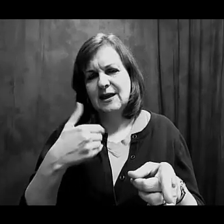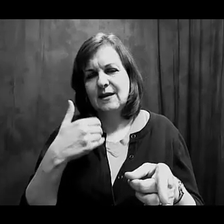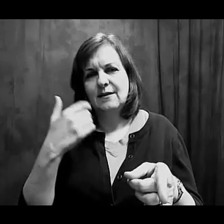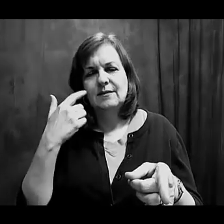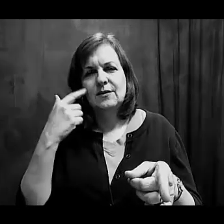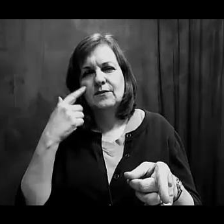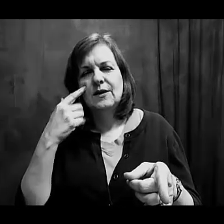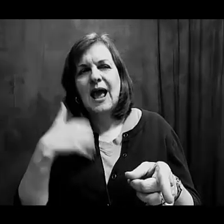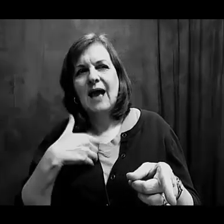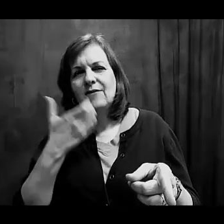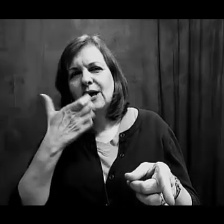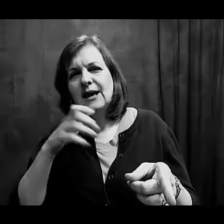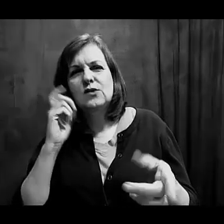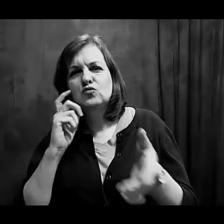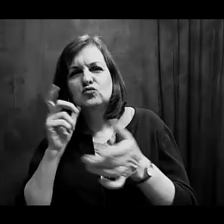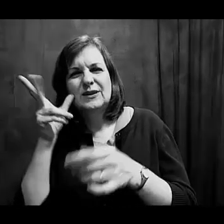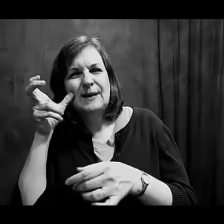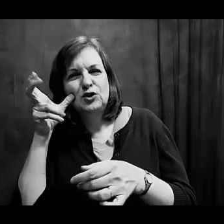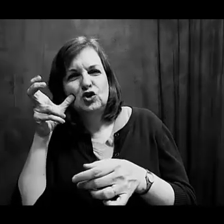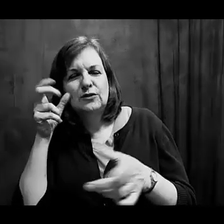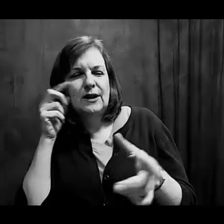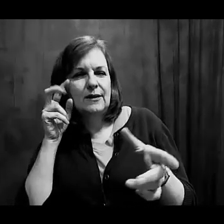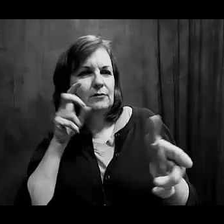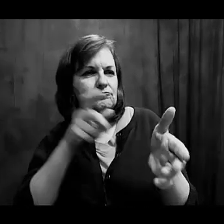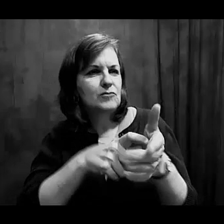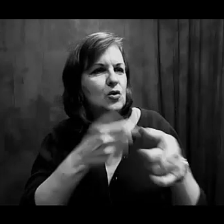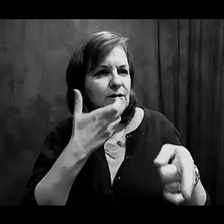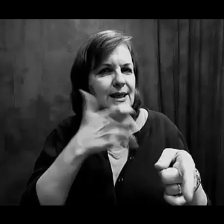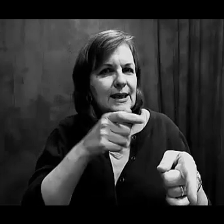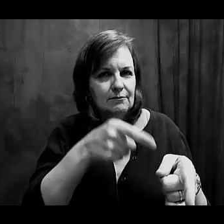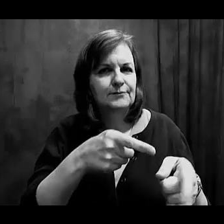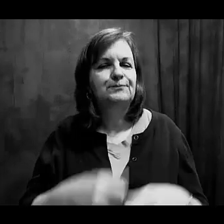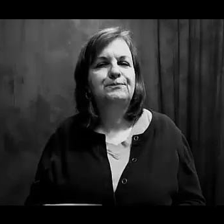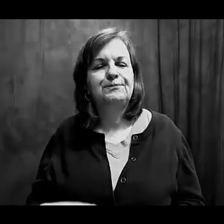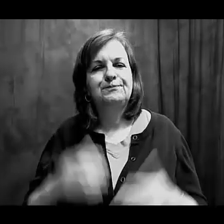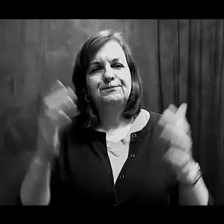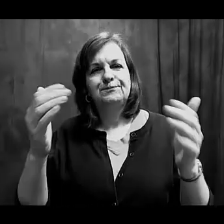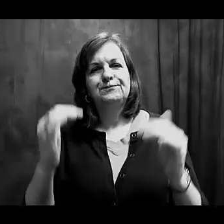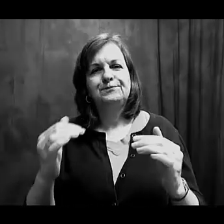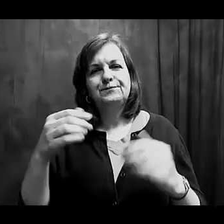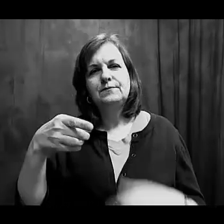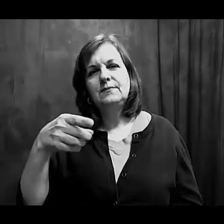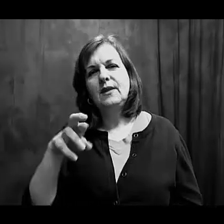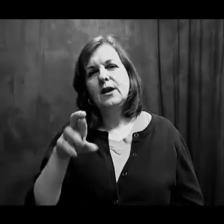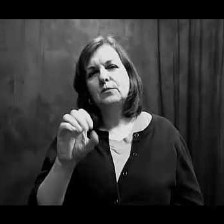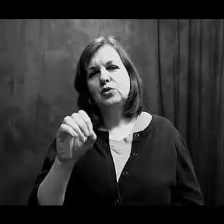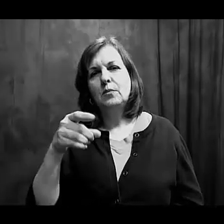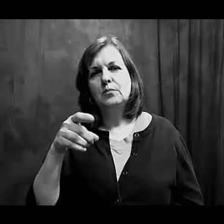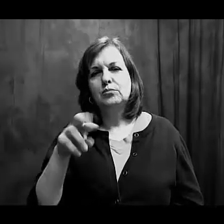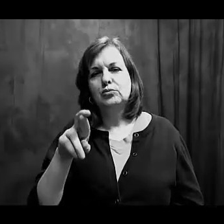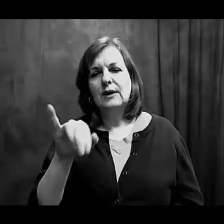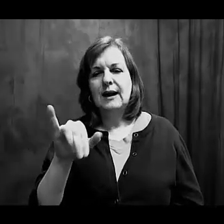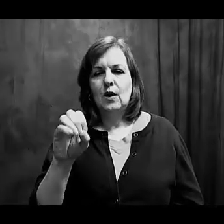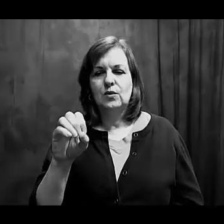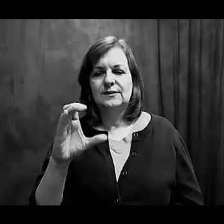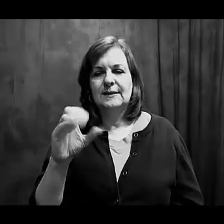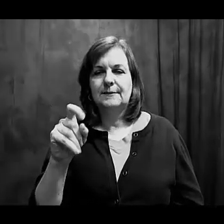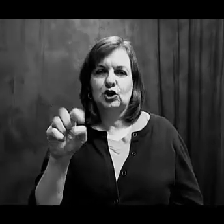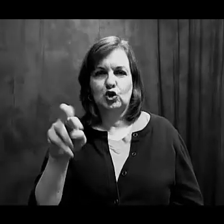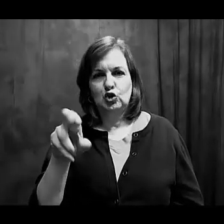in their front of their faces - in the pit organs Proprioceptors as I mentioned to you is this idea of